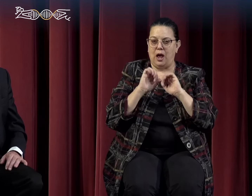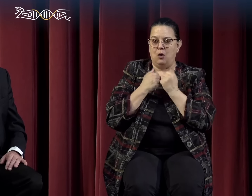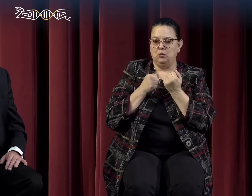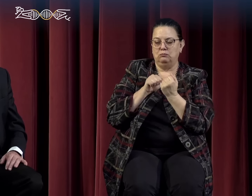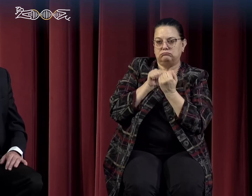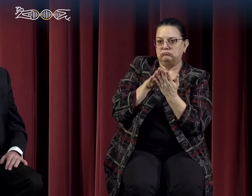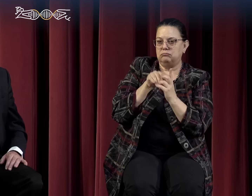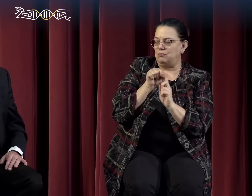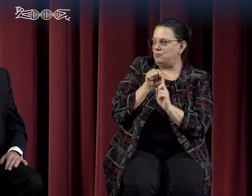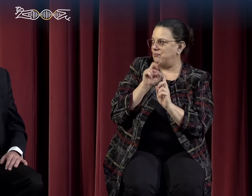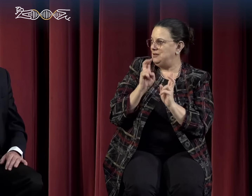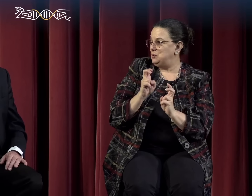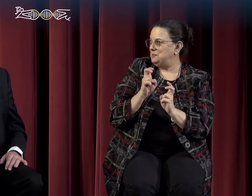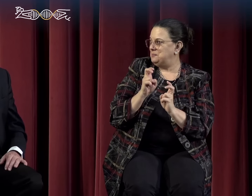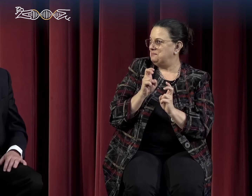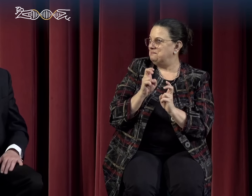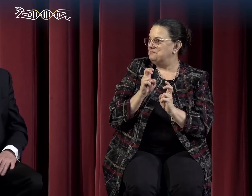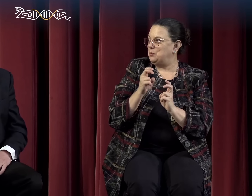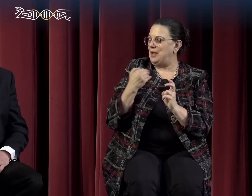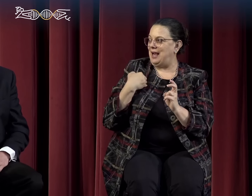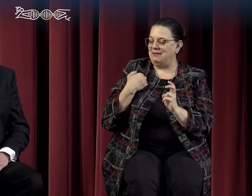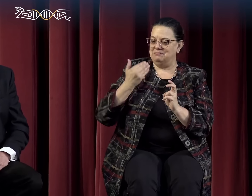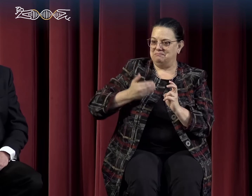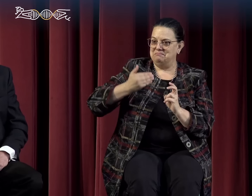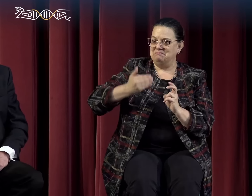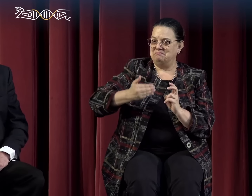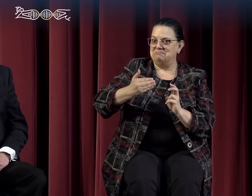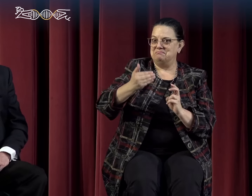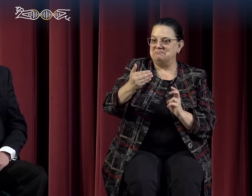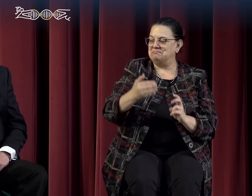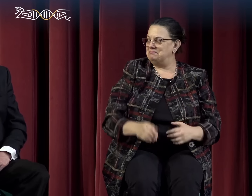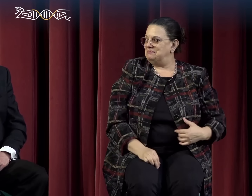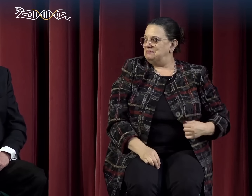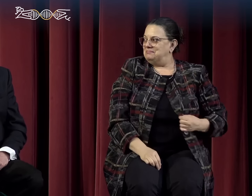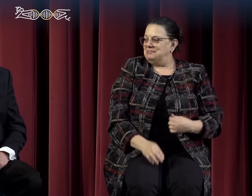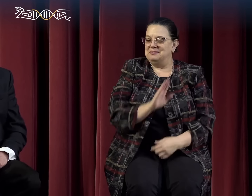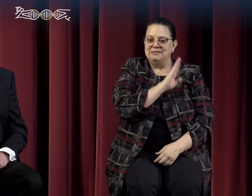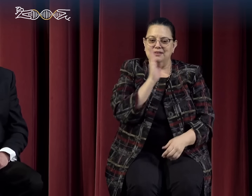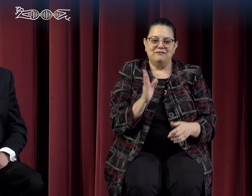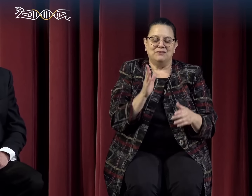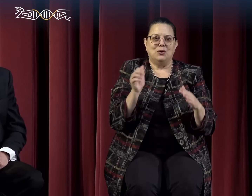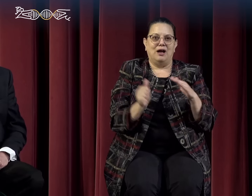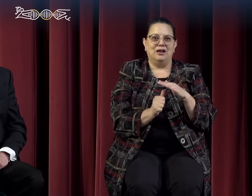other, even from one country to another in order to support the ability to